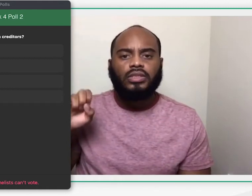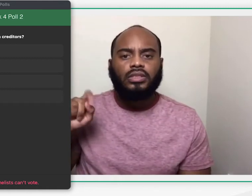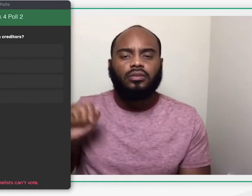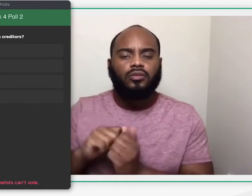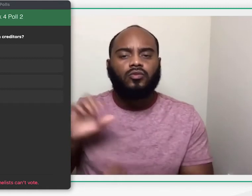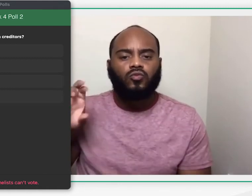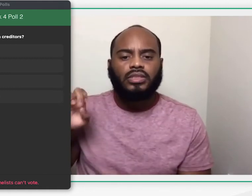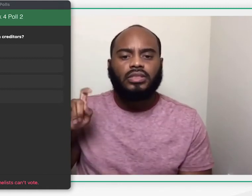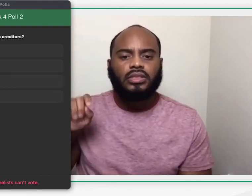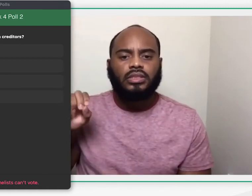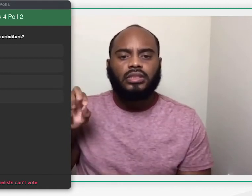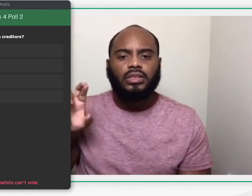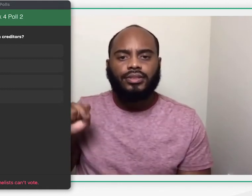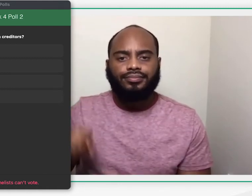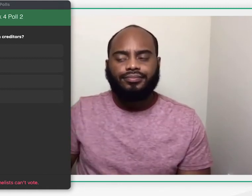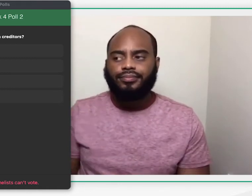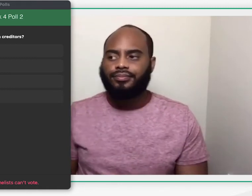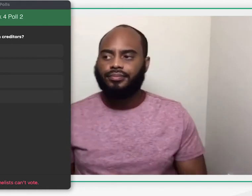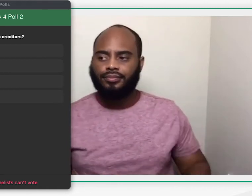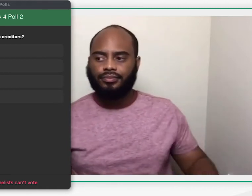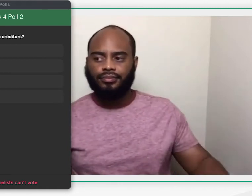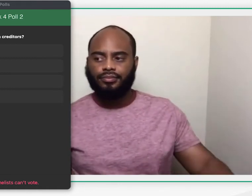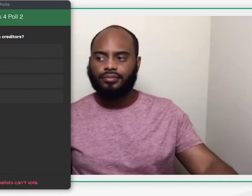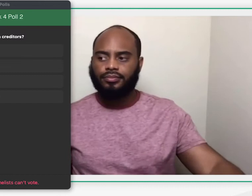In terms of building trust with creditors, how do you do that?